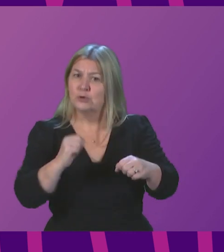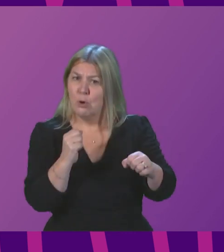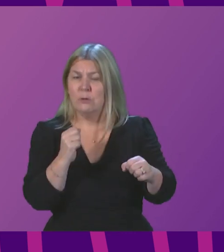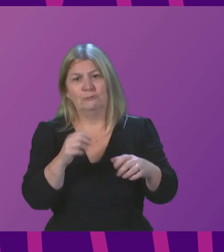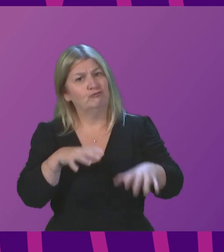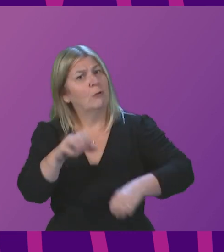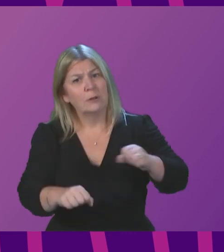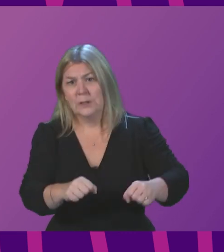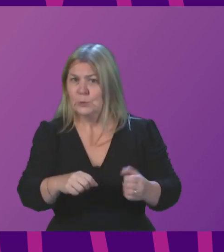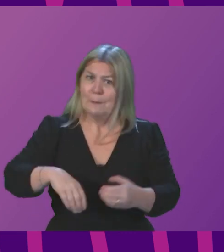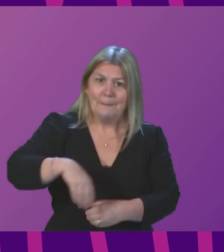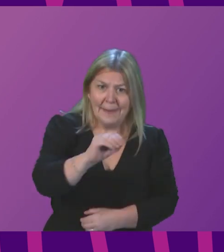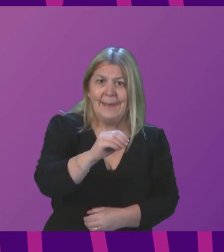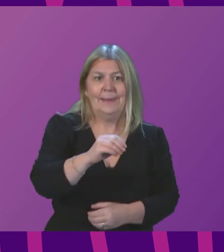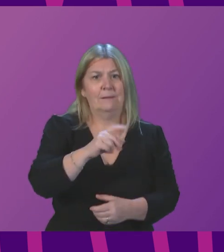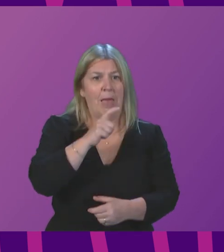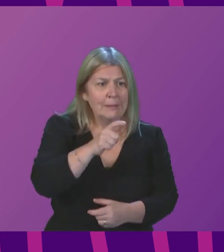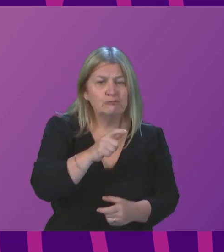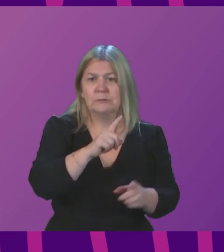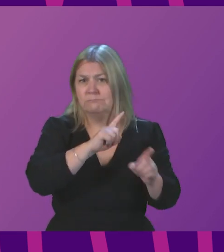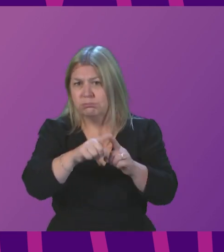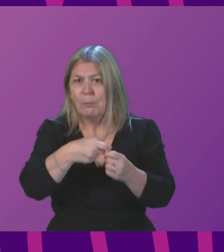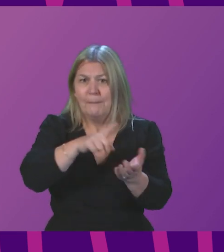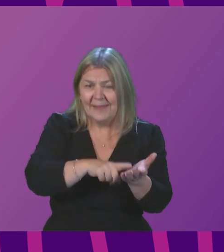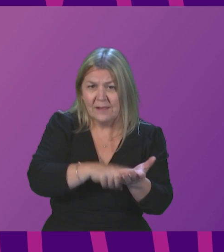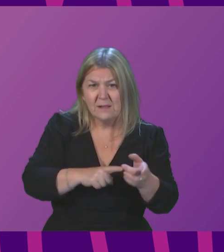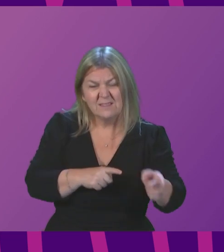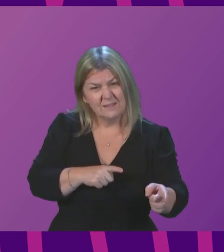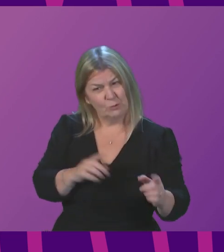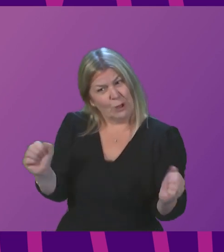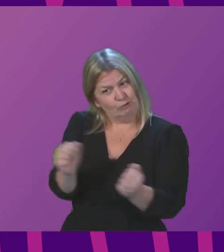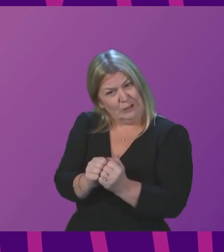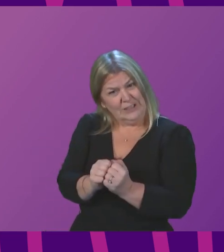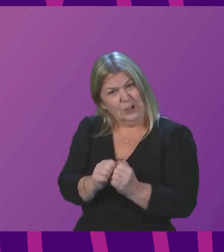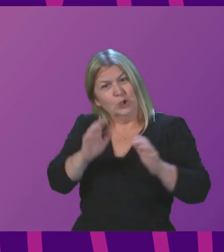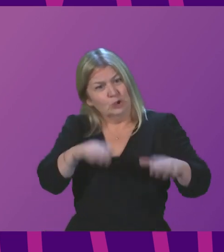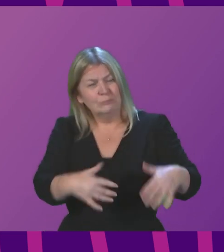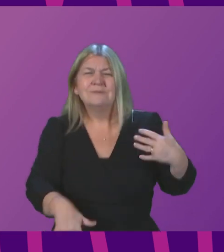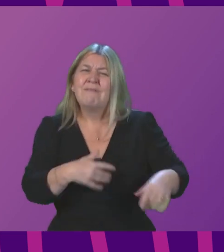agree that families in that predicament should not suffer in silence but should seek urgent